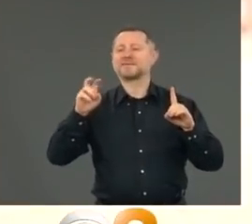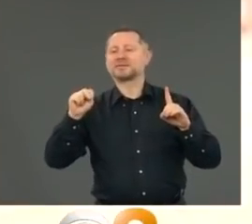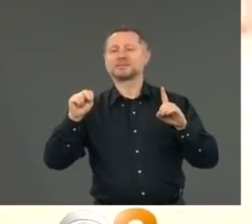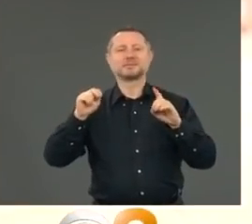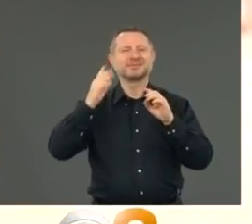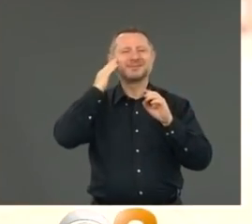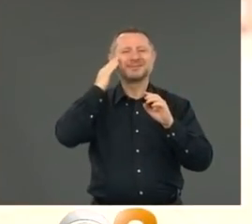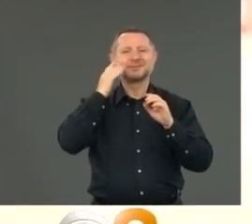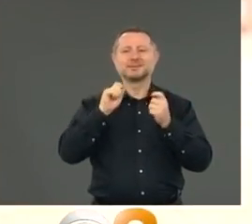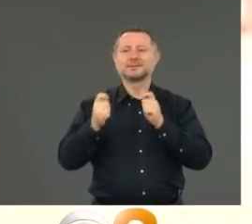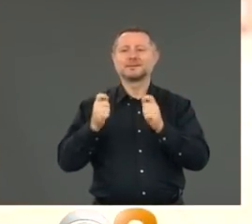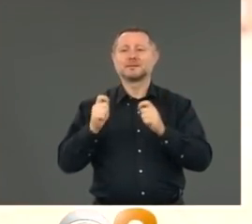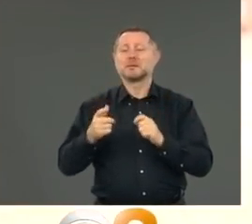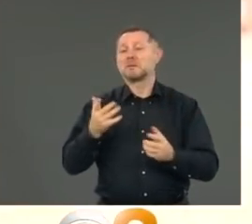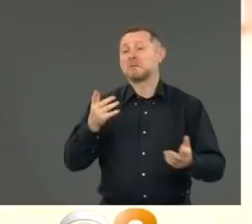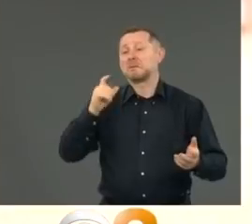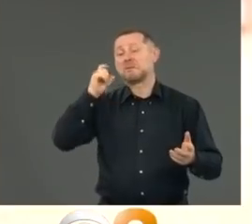Reporter: AS THE SUMMER GOES